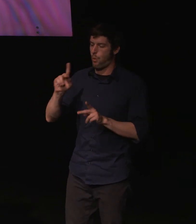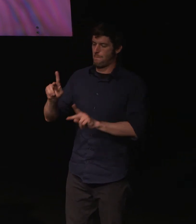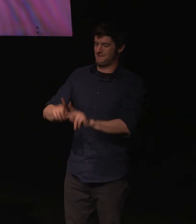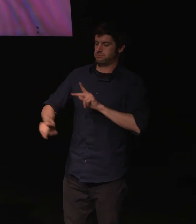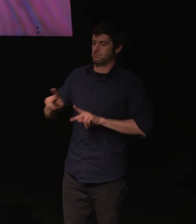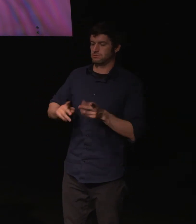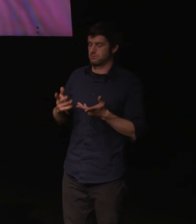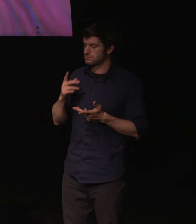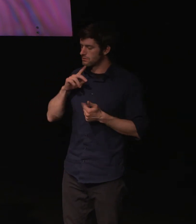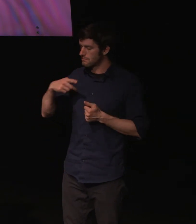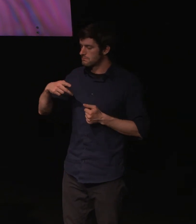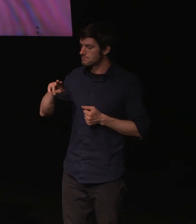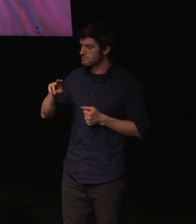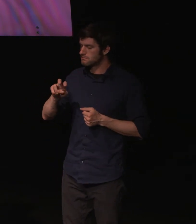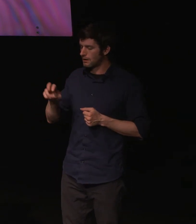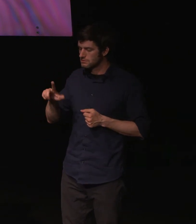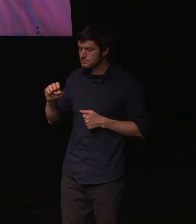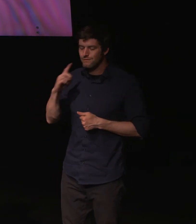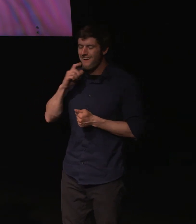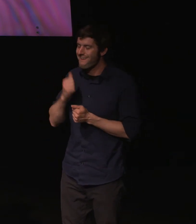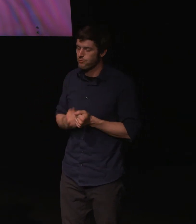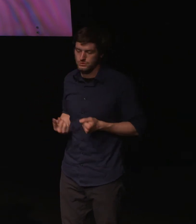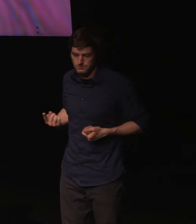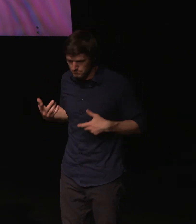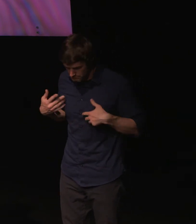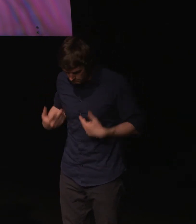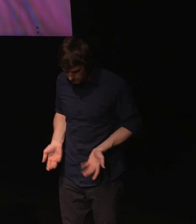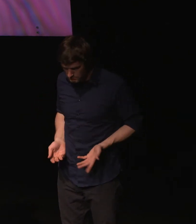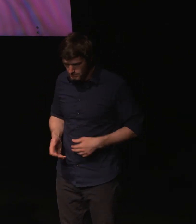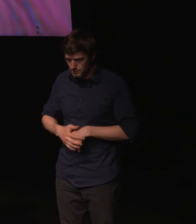It's a way to say I understand you.